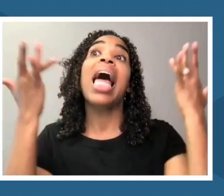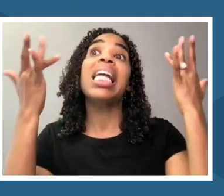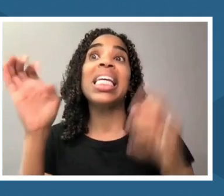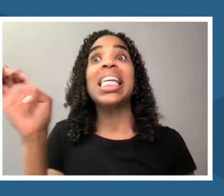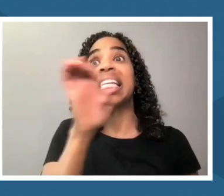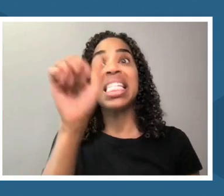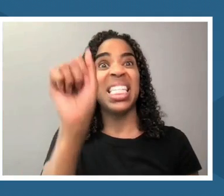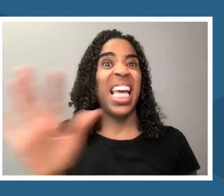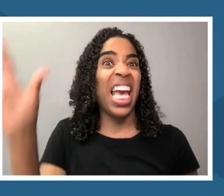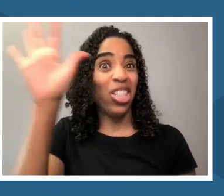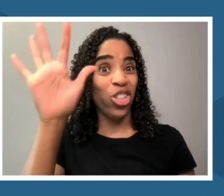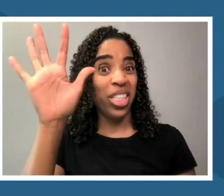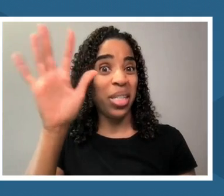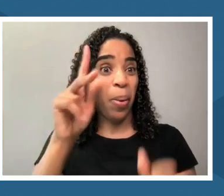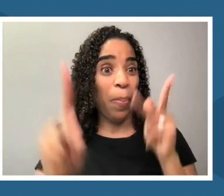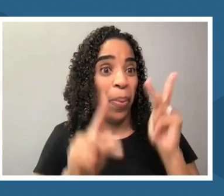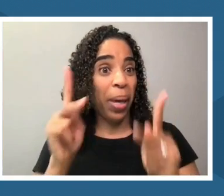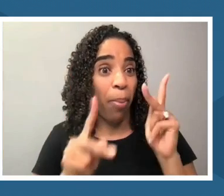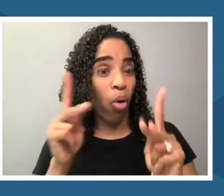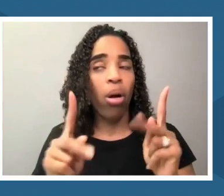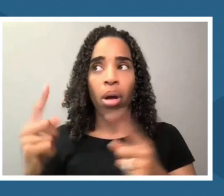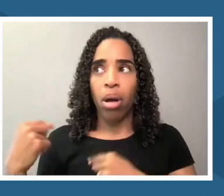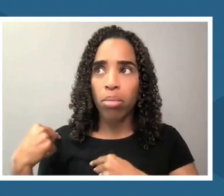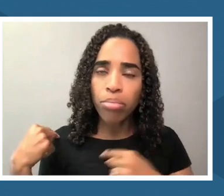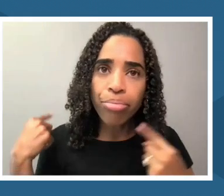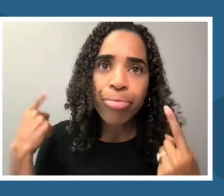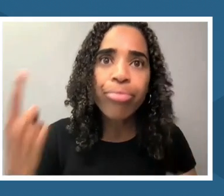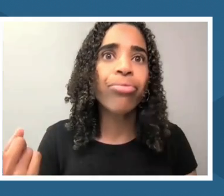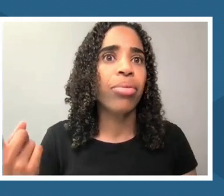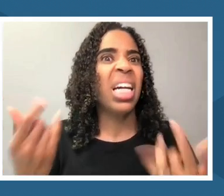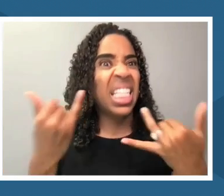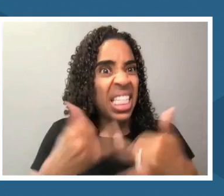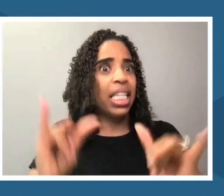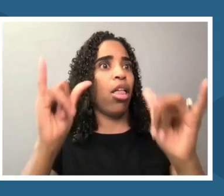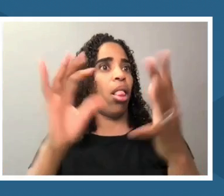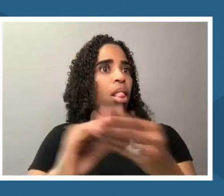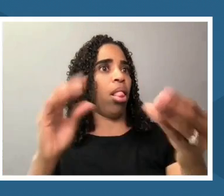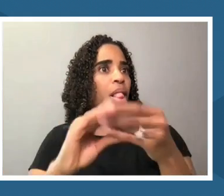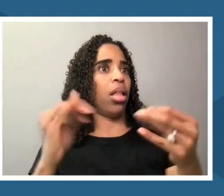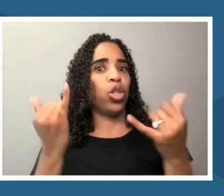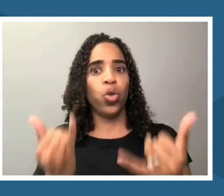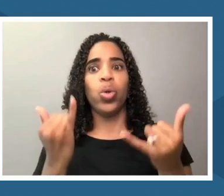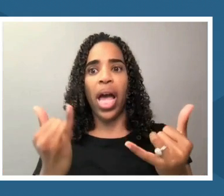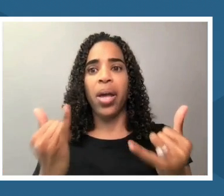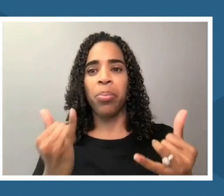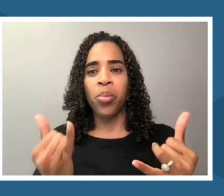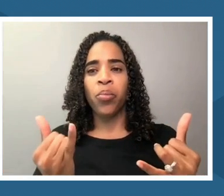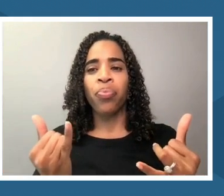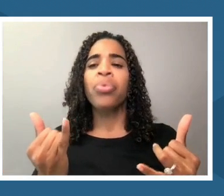just long enduring right they still sustain today but they also contrast